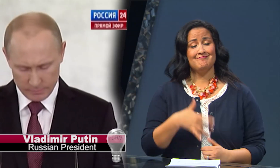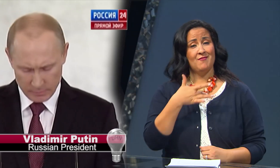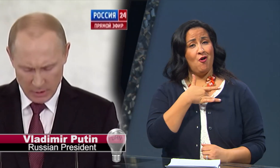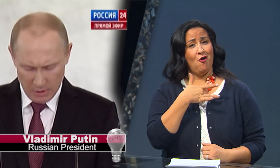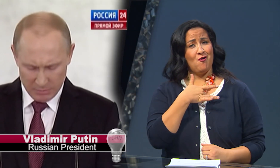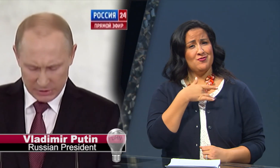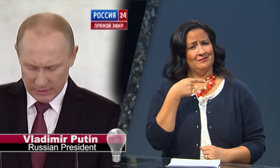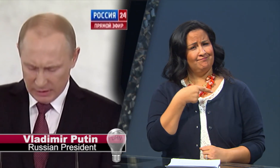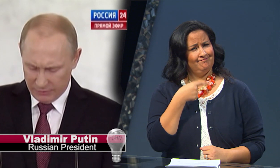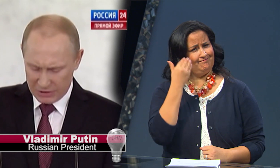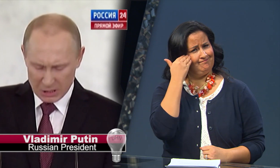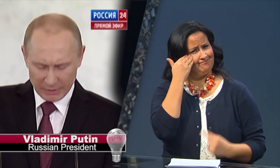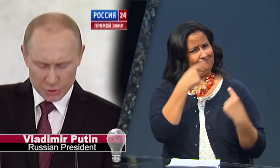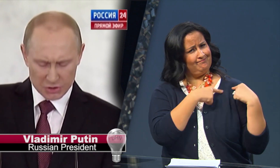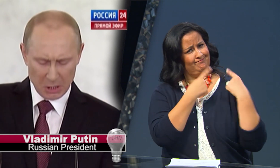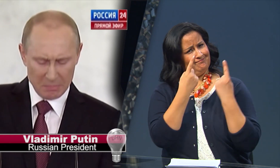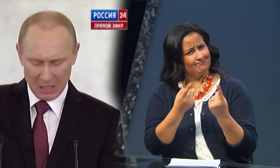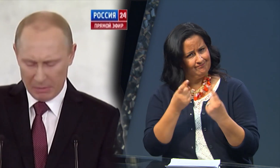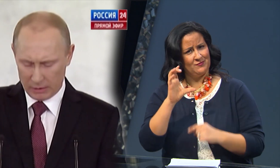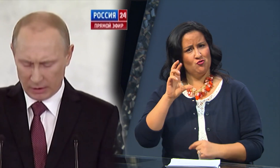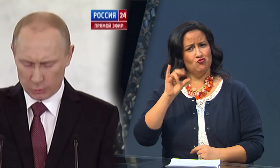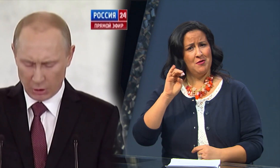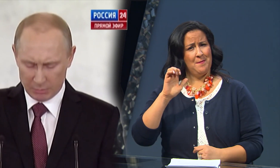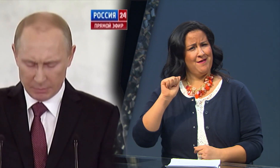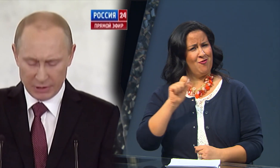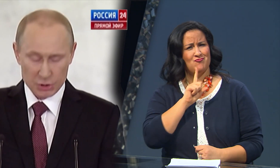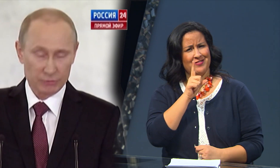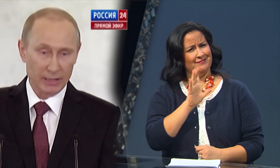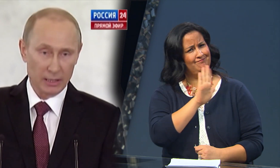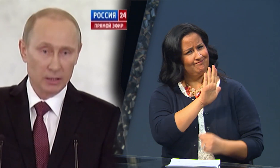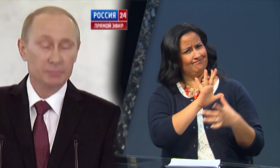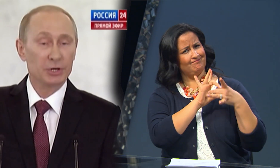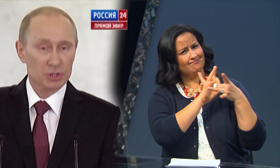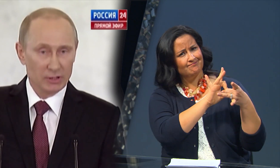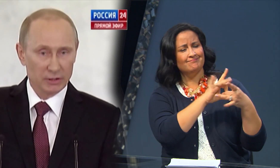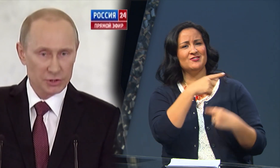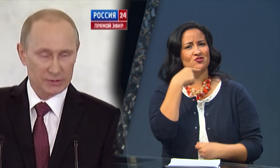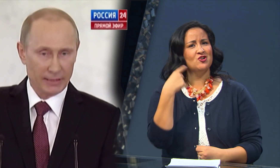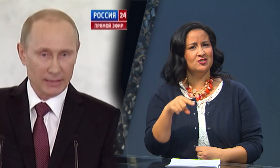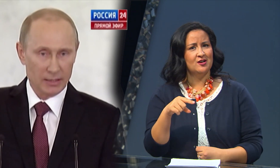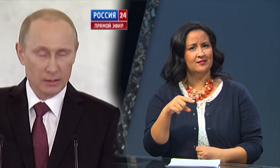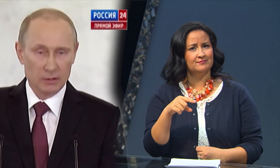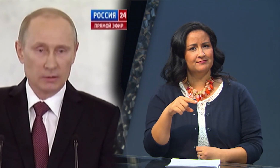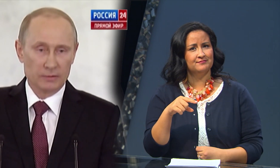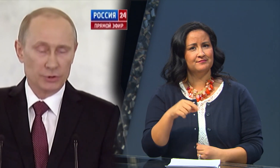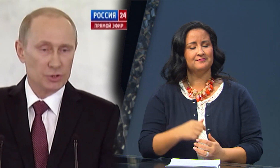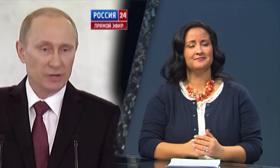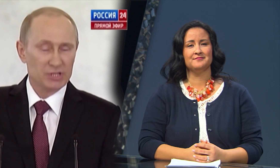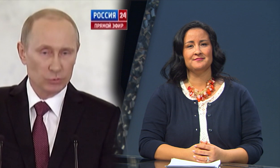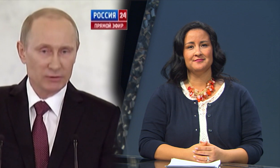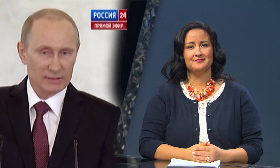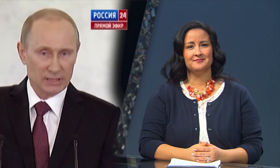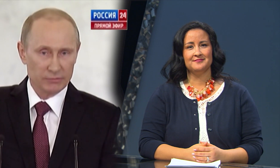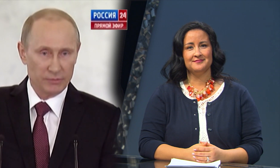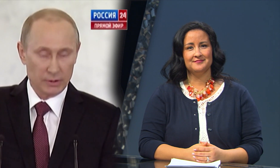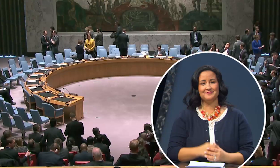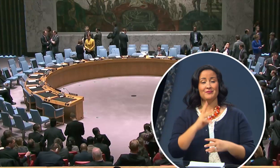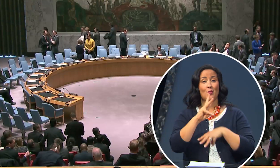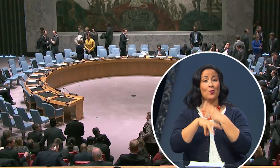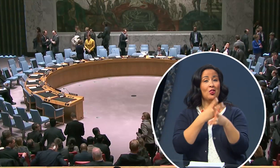IN OUR HEARTS WE KNOW CRIMEA ALWAYS HAS BEEN AND ALWAYS WILL REMAIN AN INALIENABLE PART OF RUSSIA.